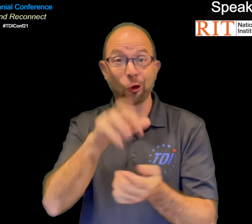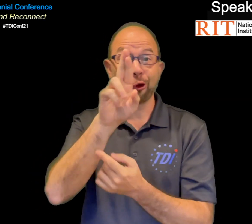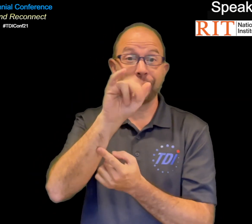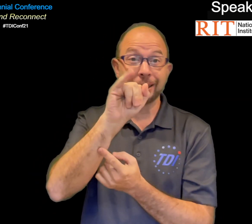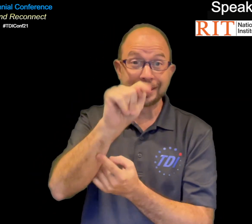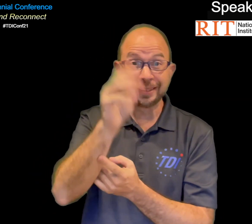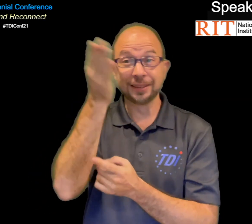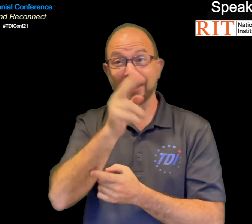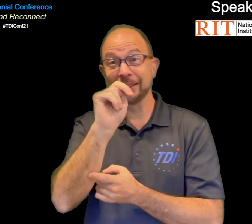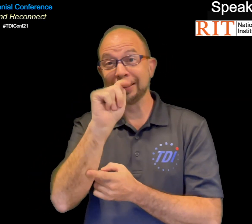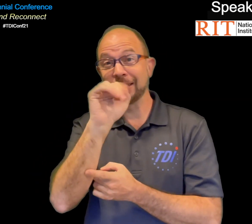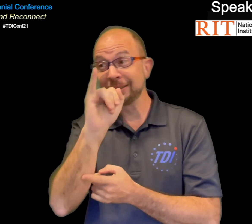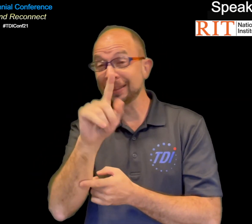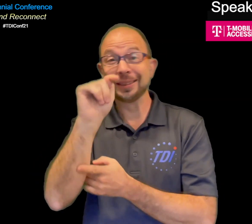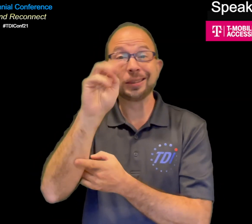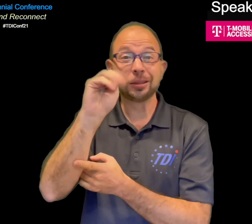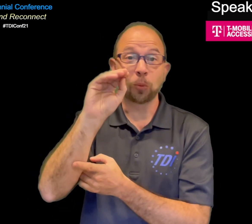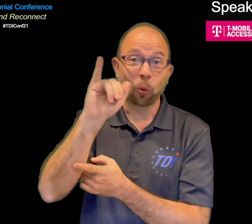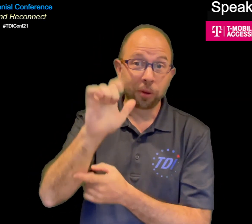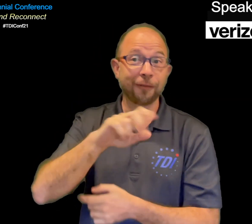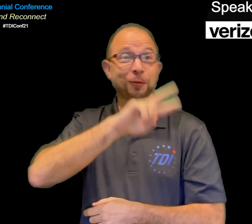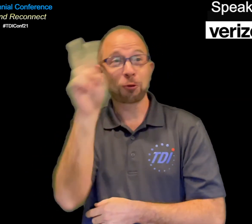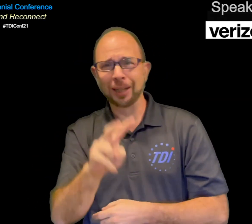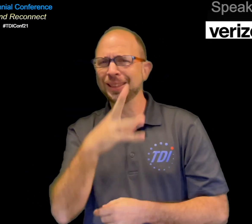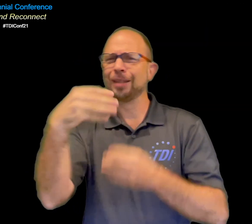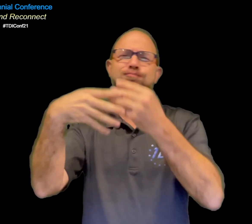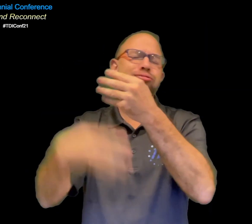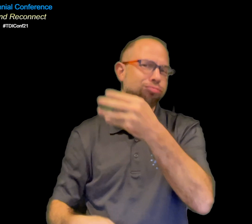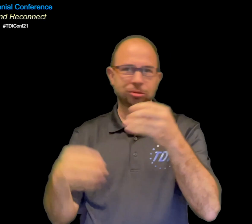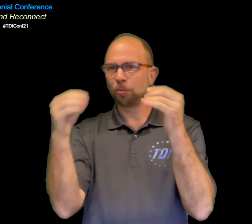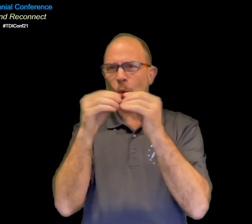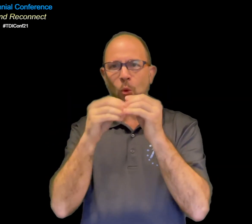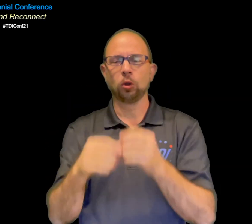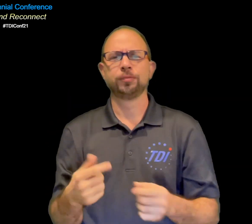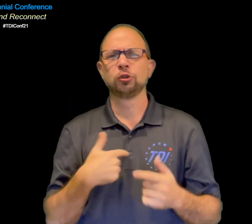RIT/NTID, T-Mobile, Verizon, and much more.